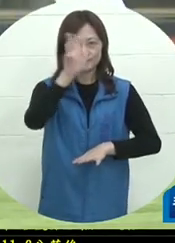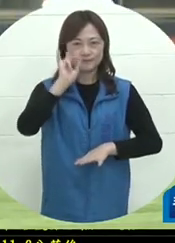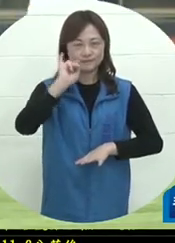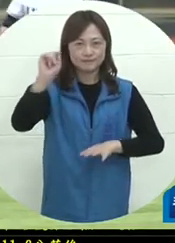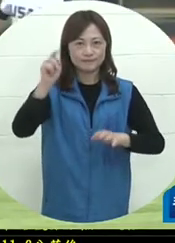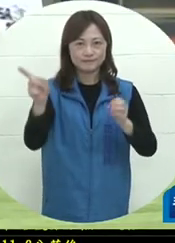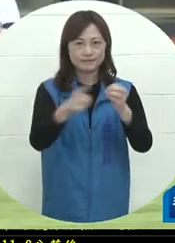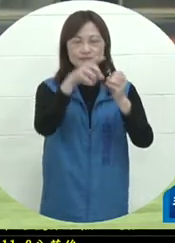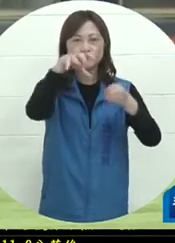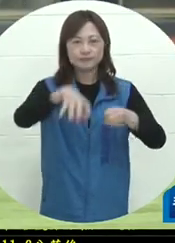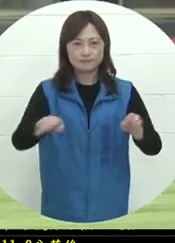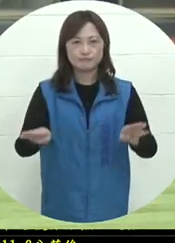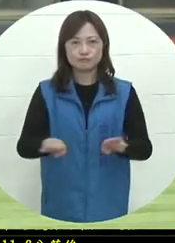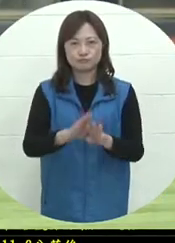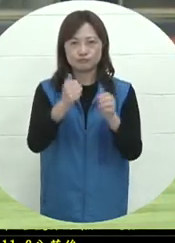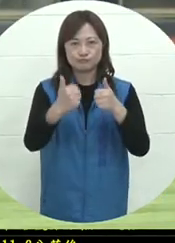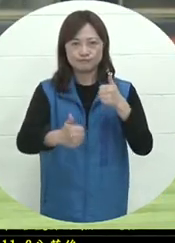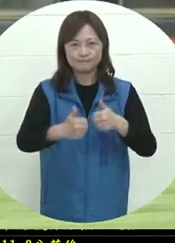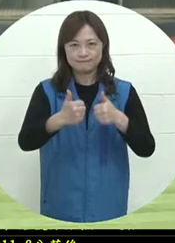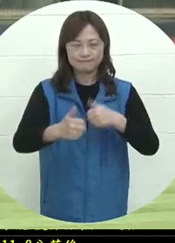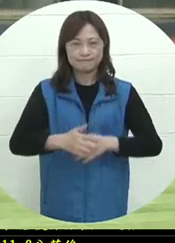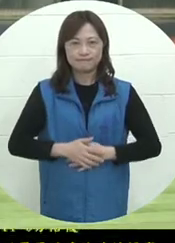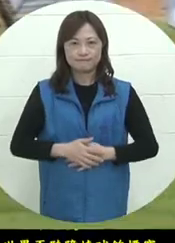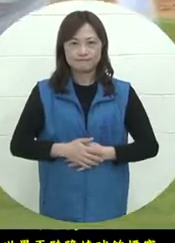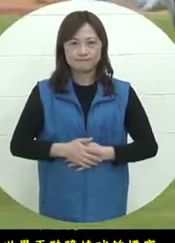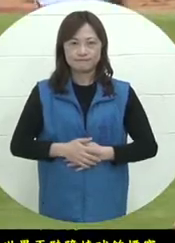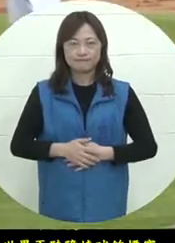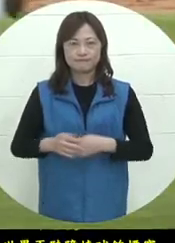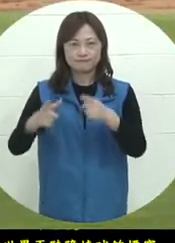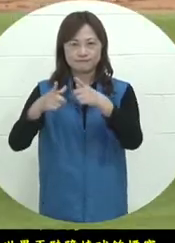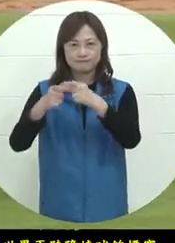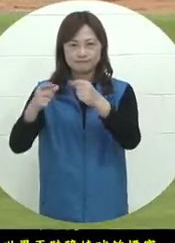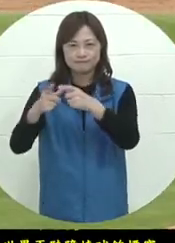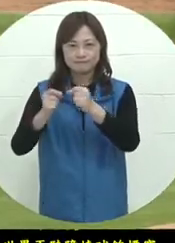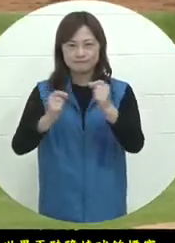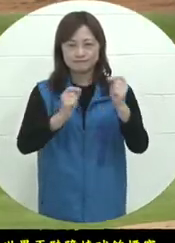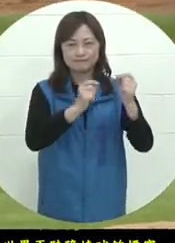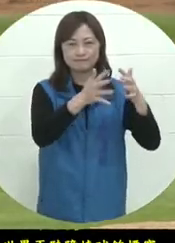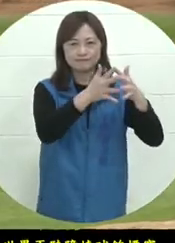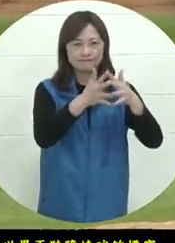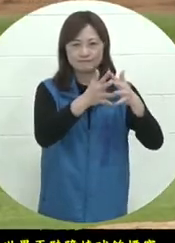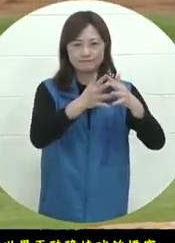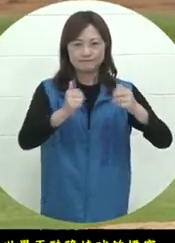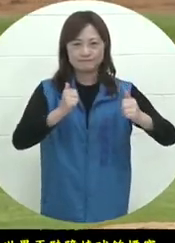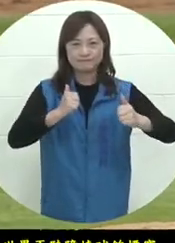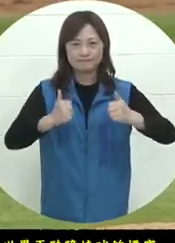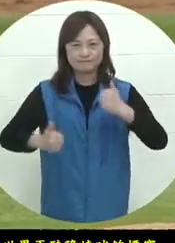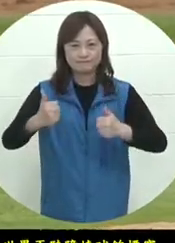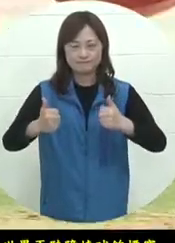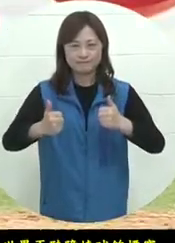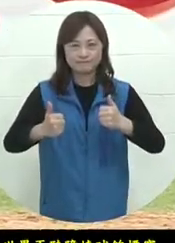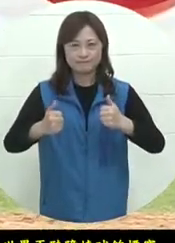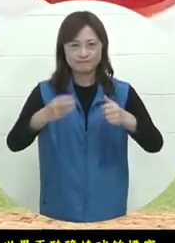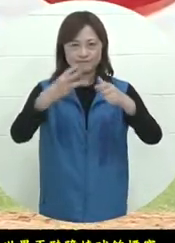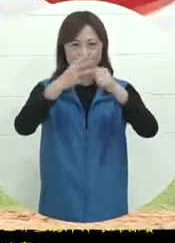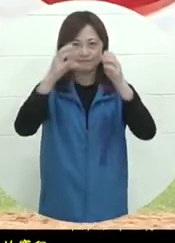. This game will be held in Japan. The Japanese team successfully scored 8 points in the third game against the American team.